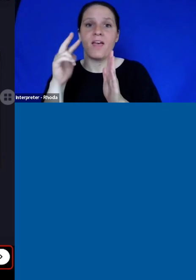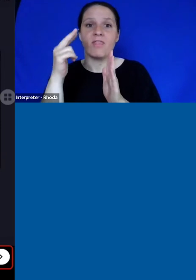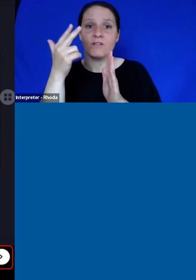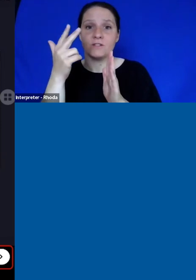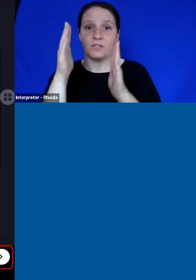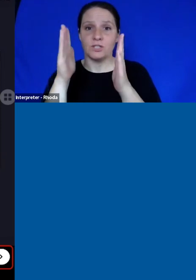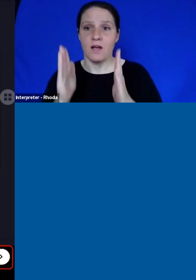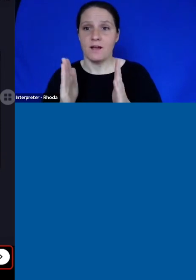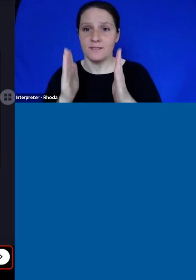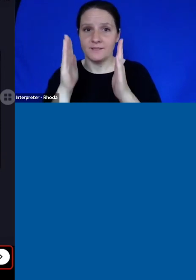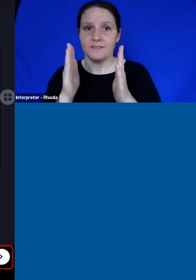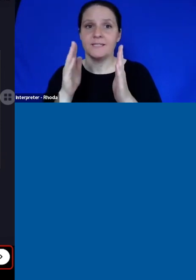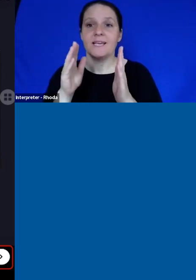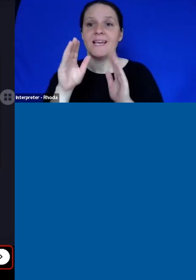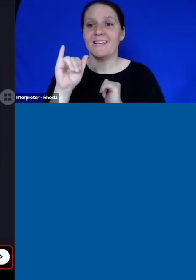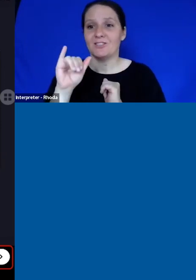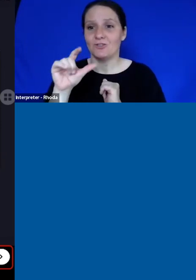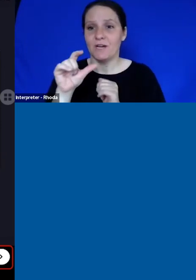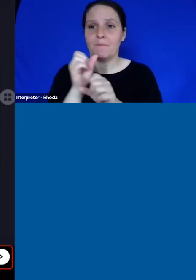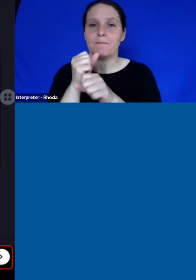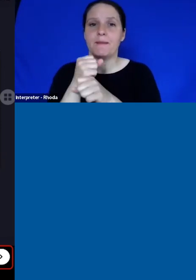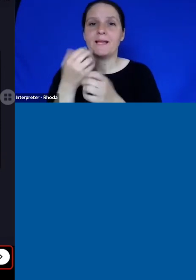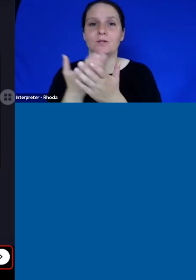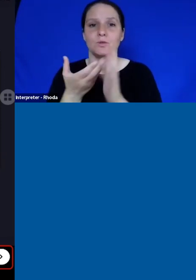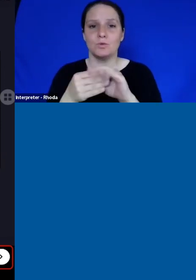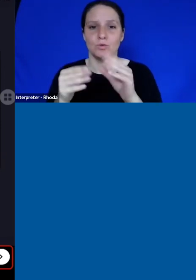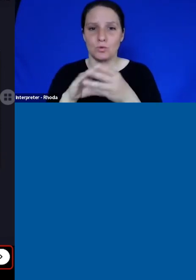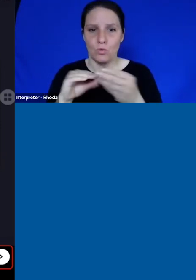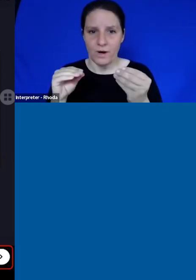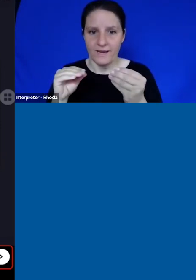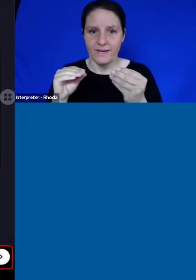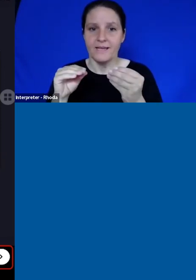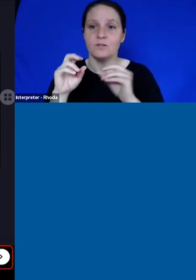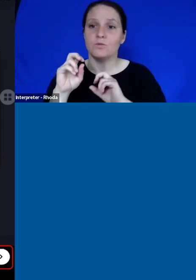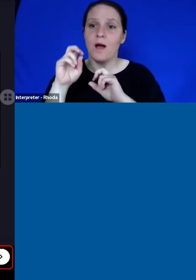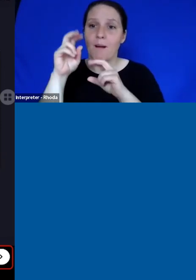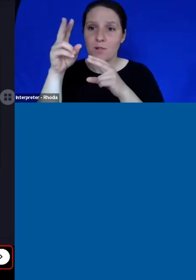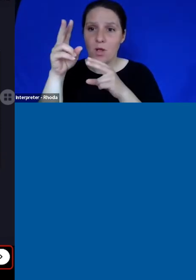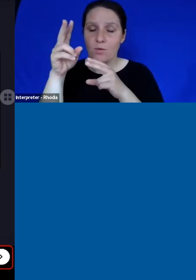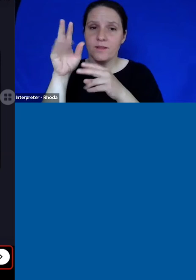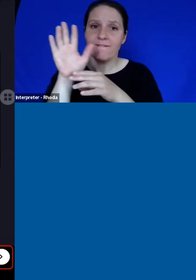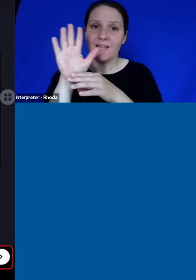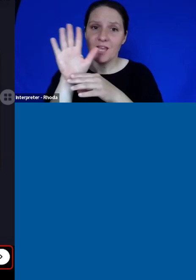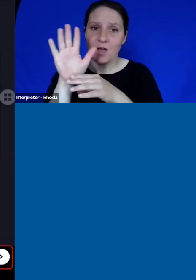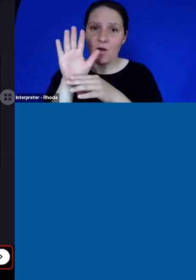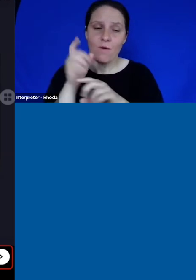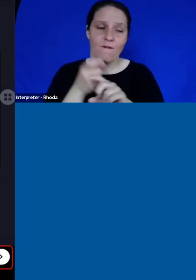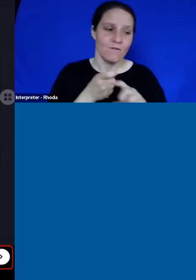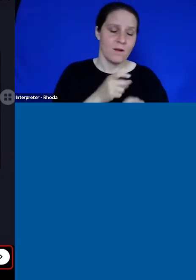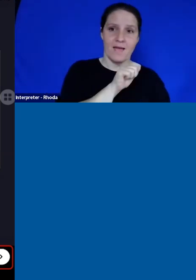make a new story, and upload that video from the YouCut app. Then you have to re-add in your user tag.